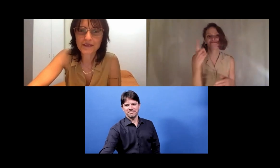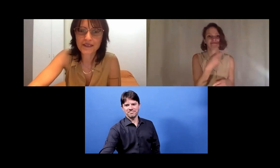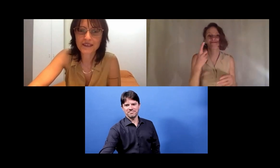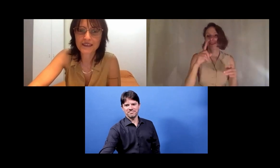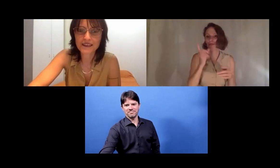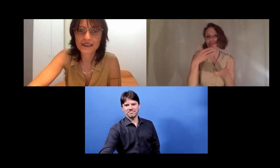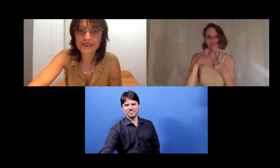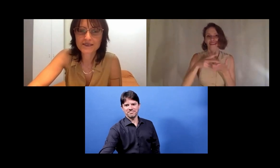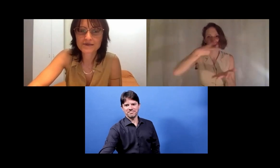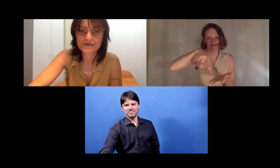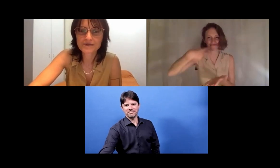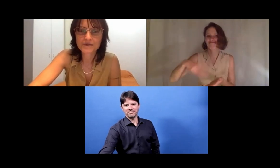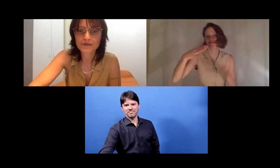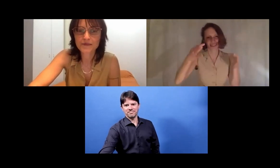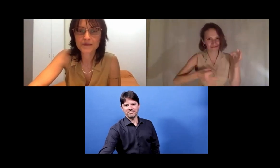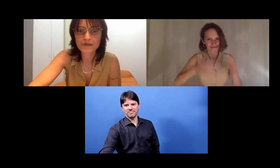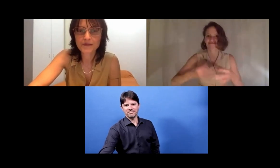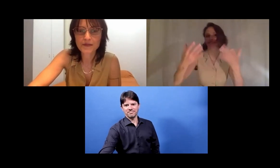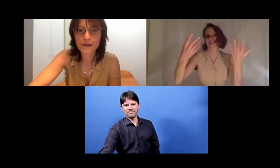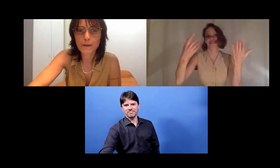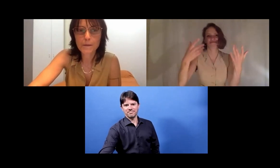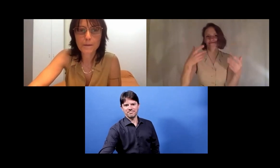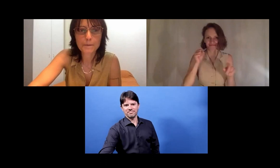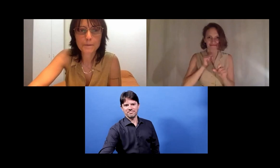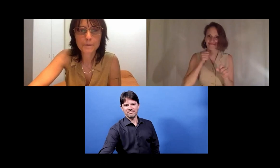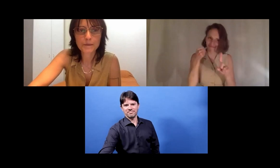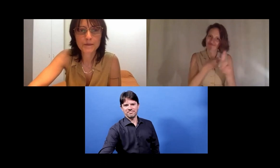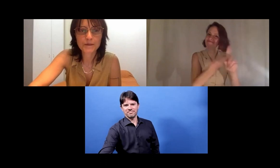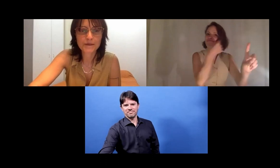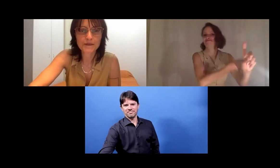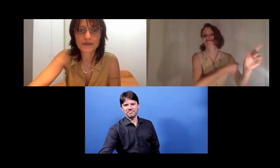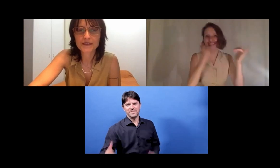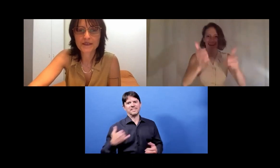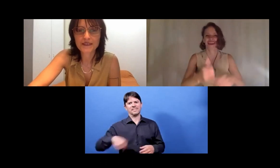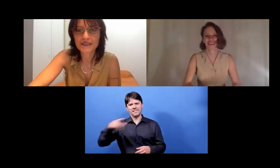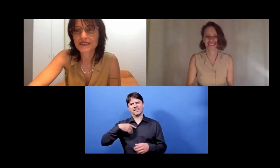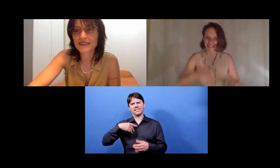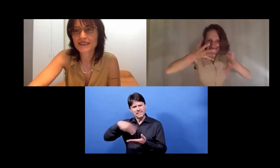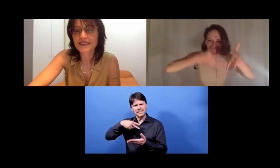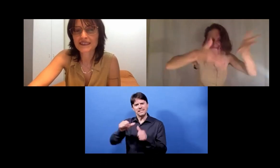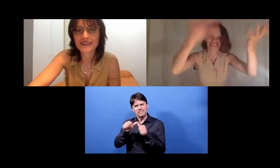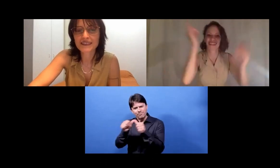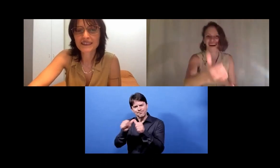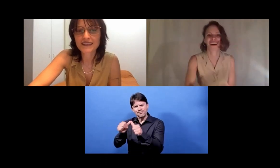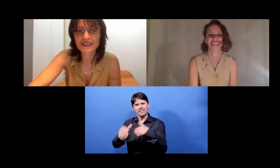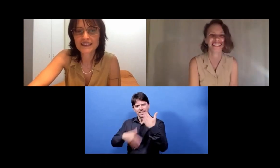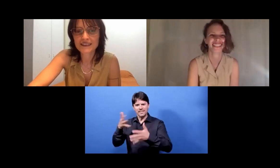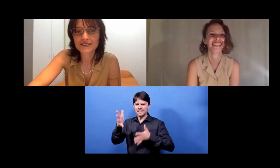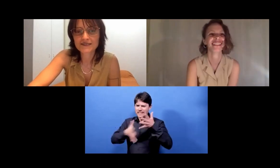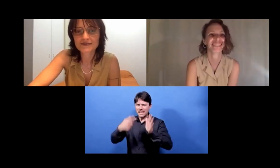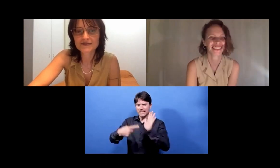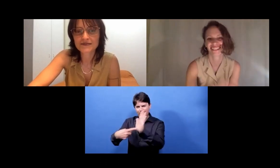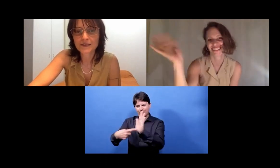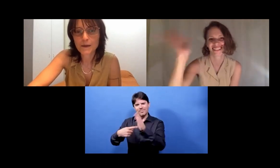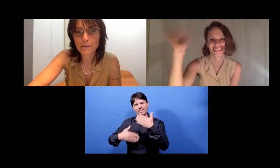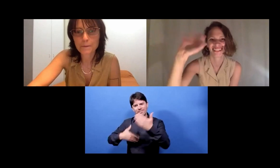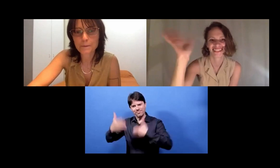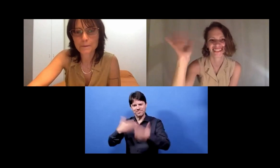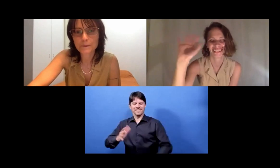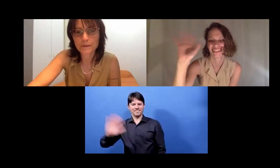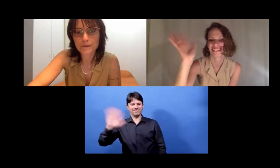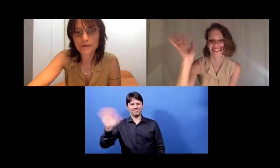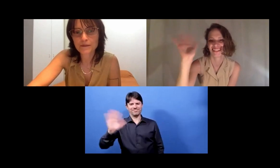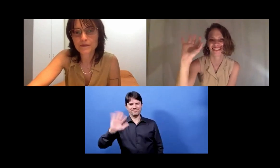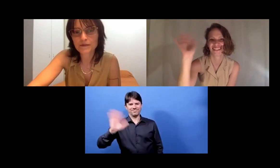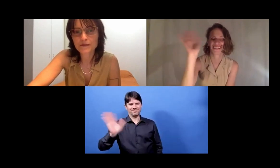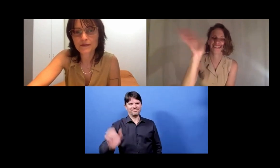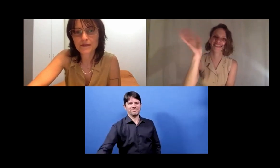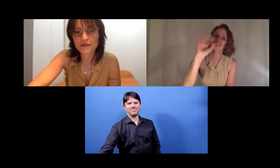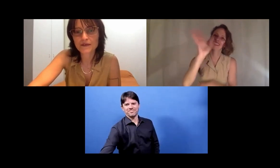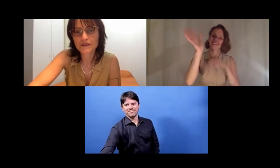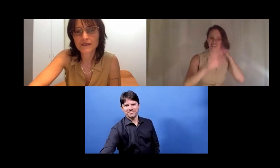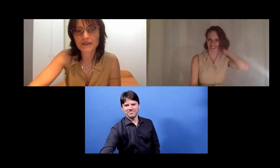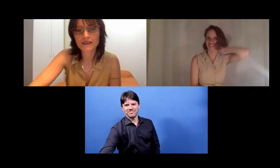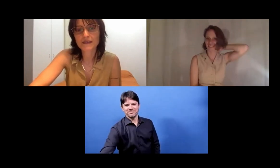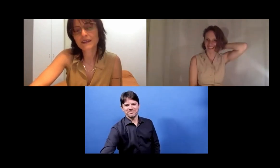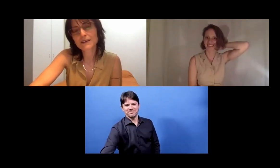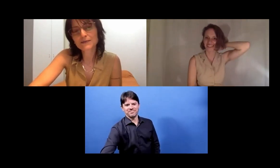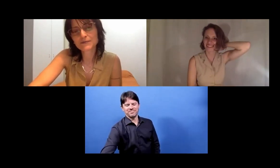Yes, we will keep on. We will keep on dancing and signing and fighting. Bye.